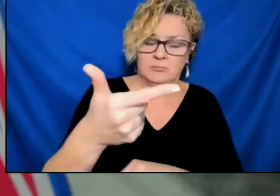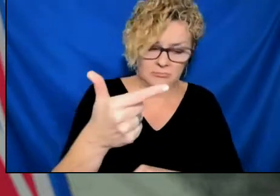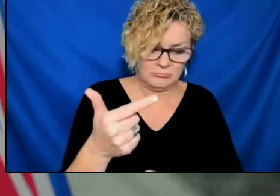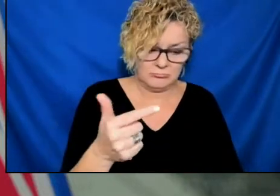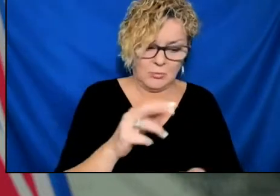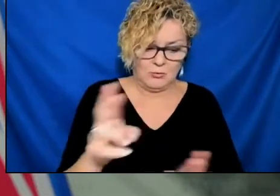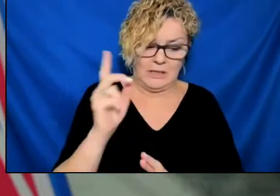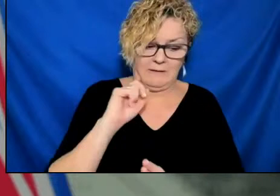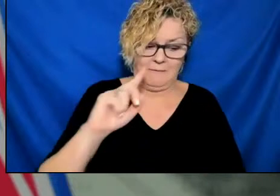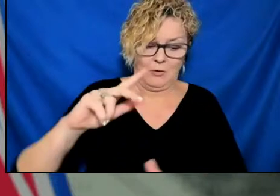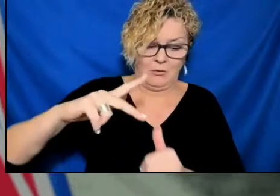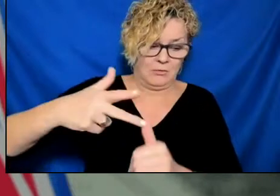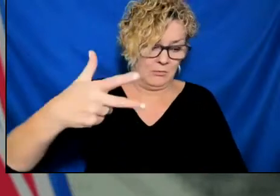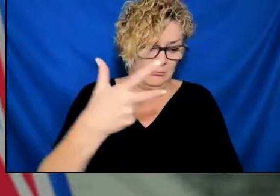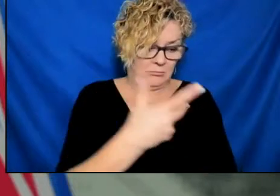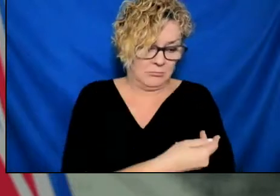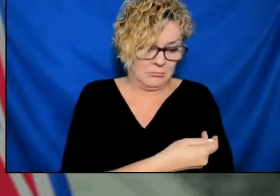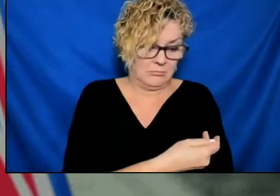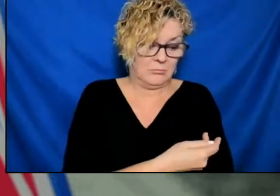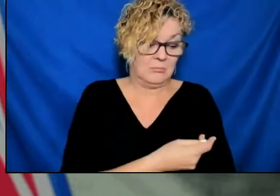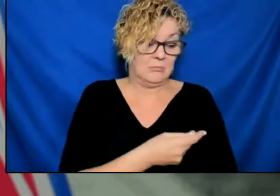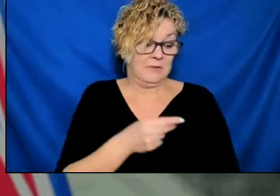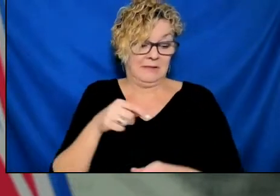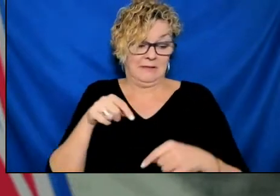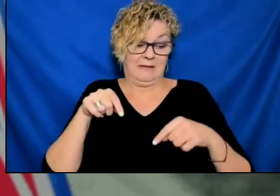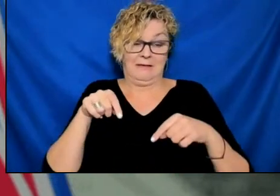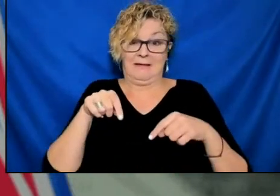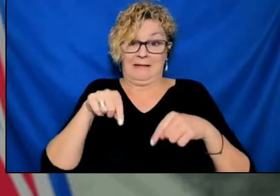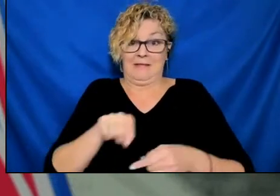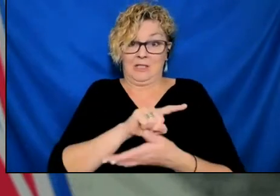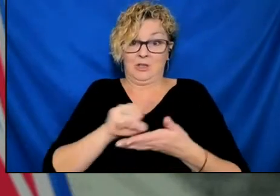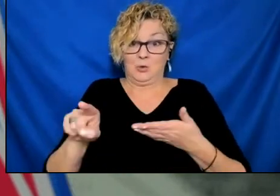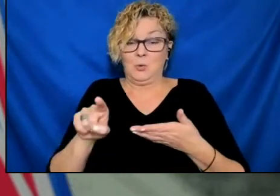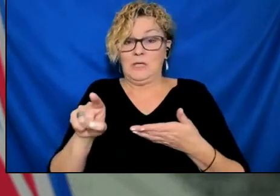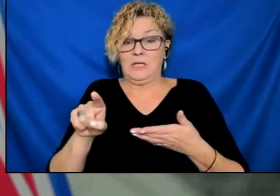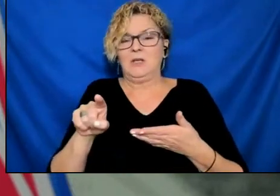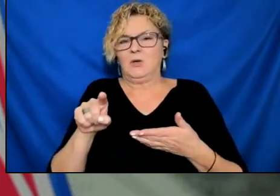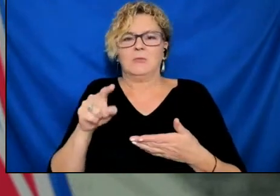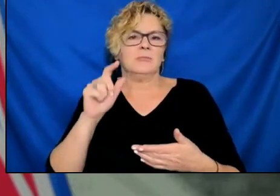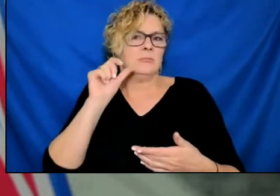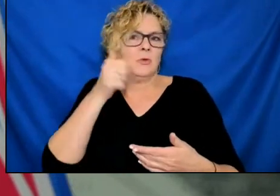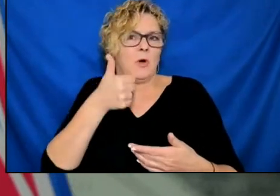In addition, people age 61 and 62 become eligible and will receive their